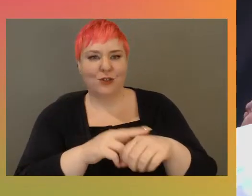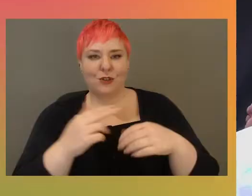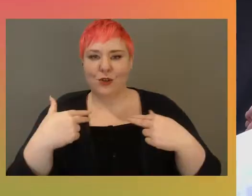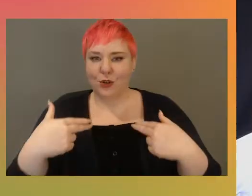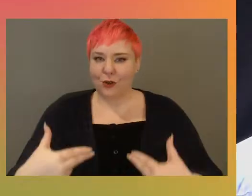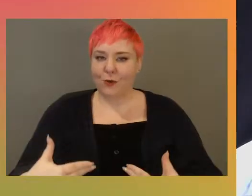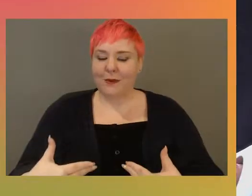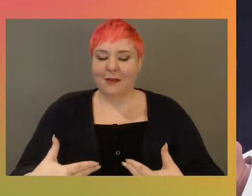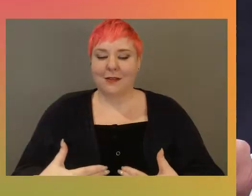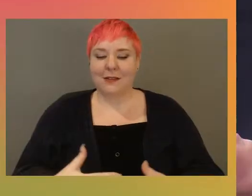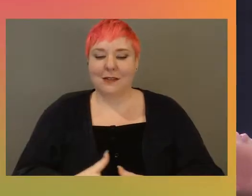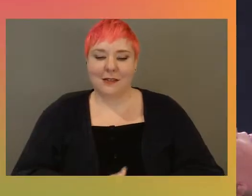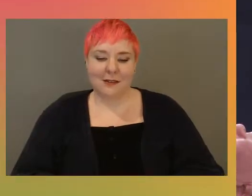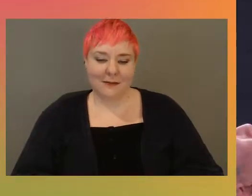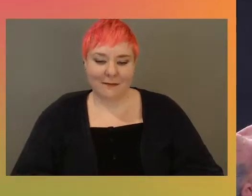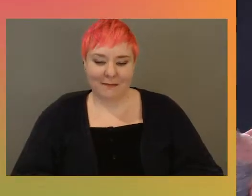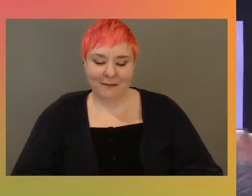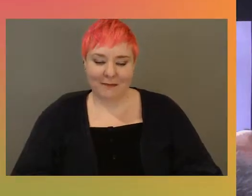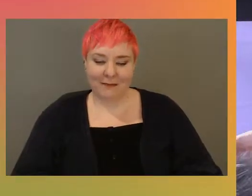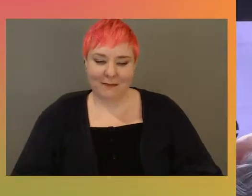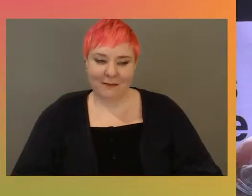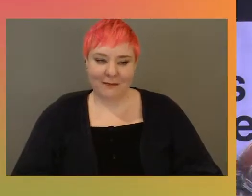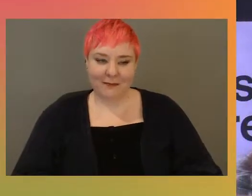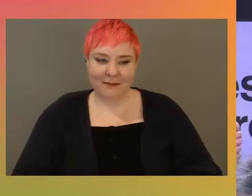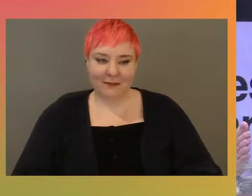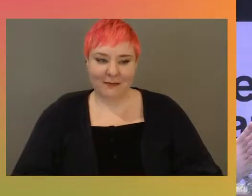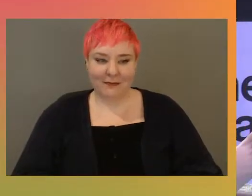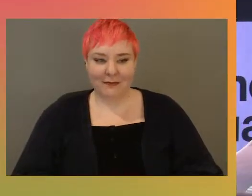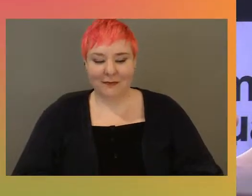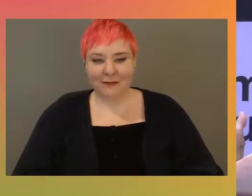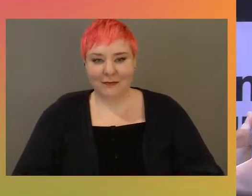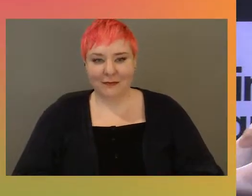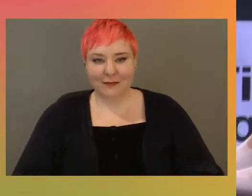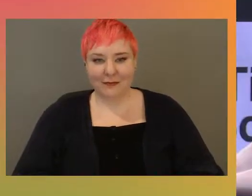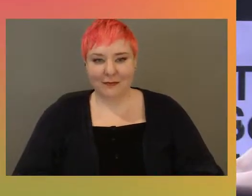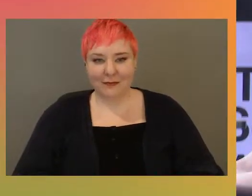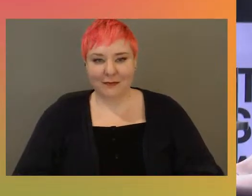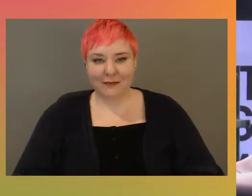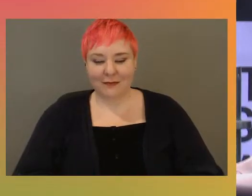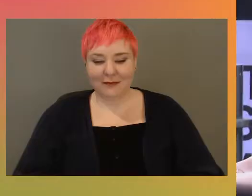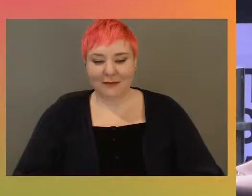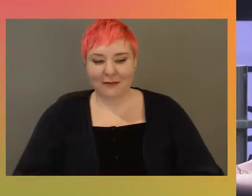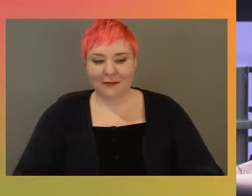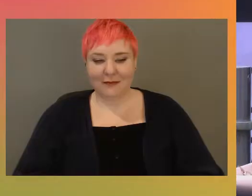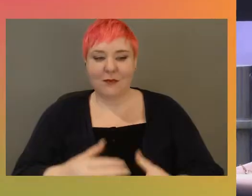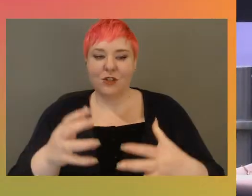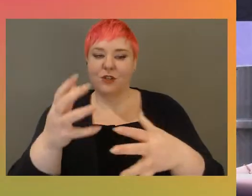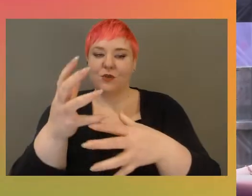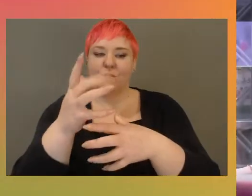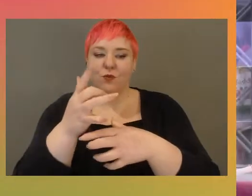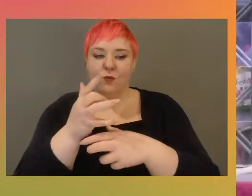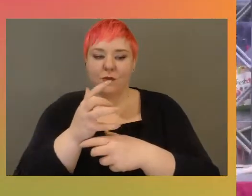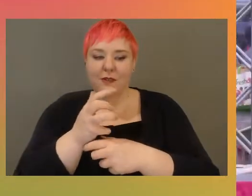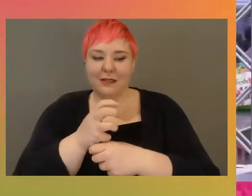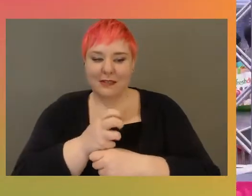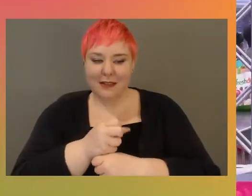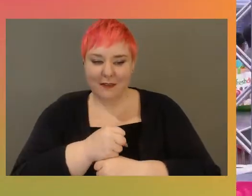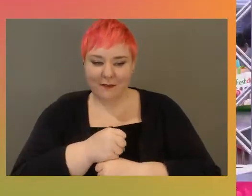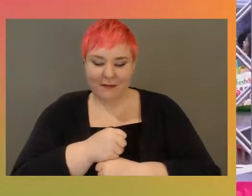THE STORY OF NATURE AND THE